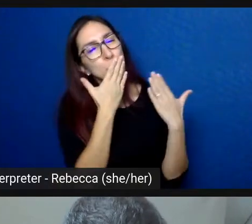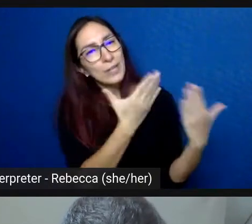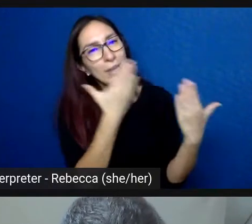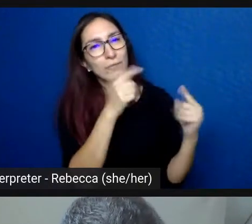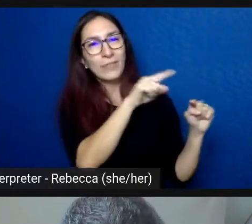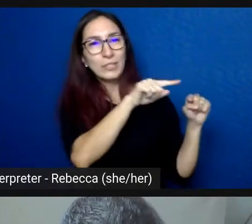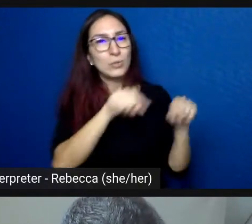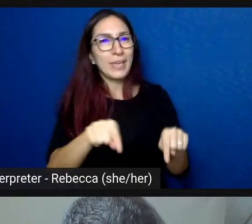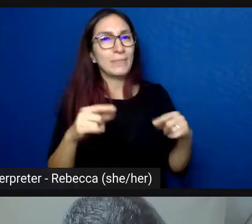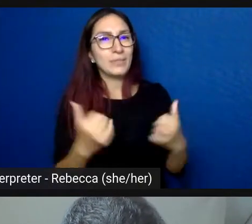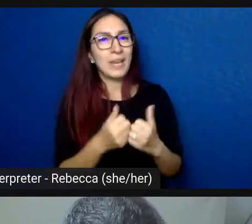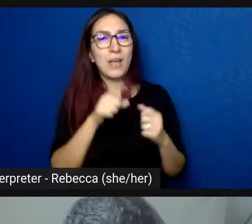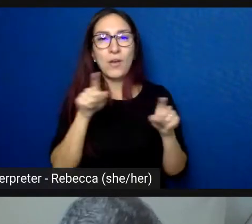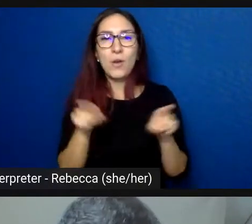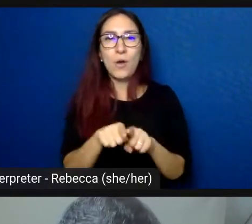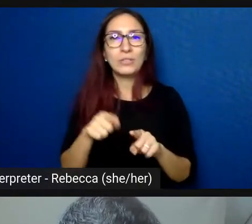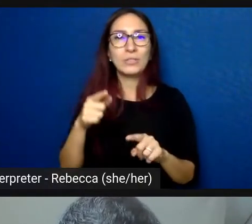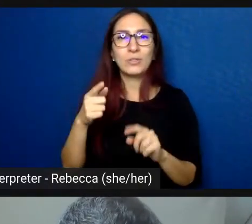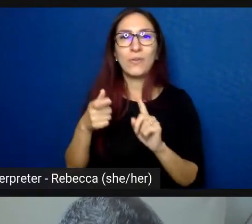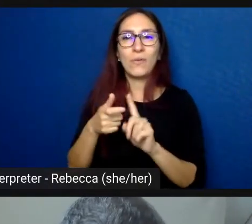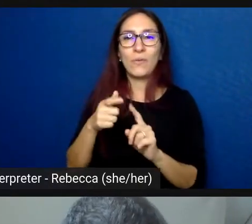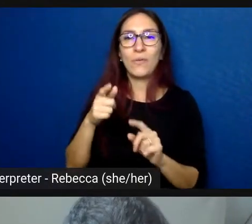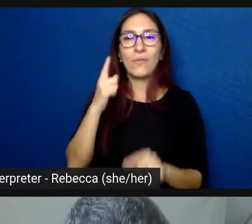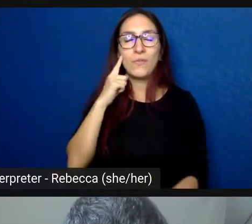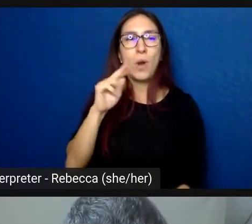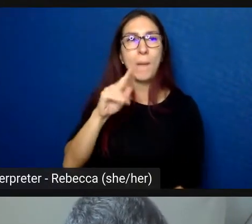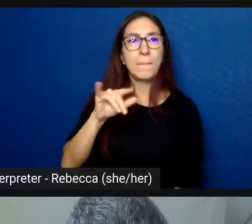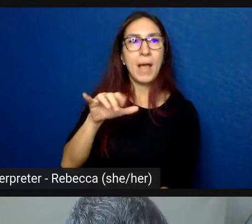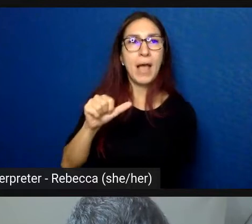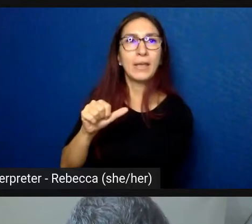to Maja Loncar from GoDaddy Pro who introduced us all.